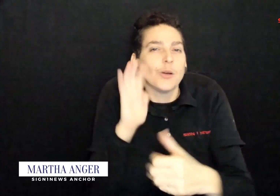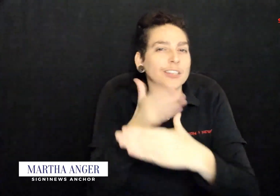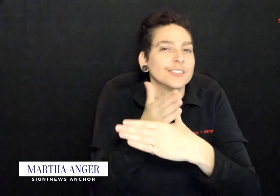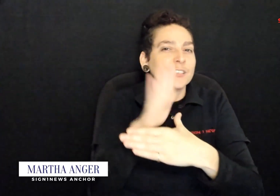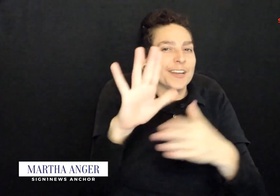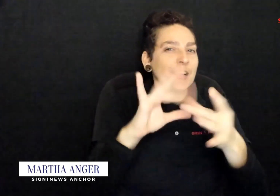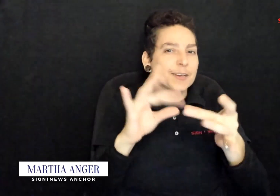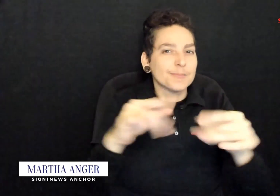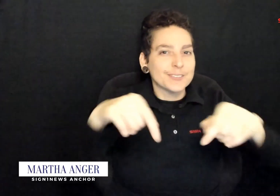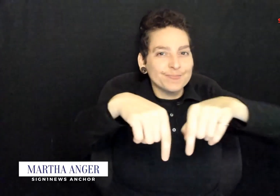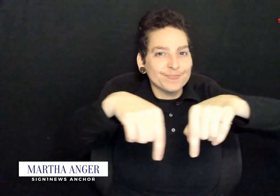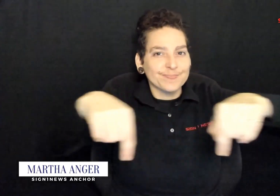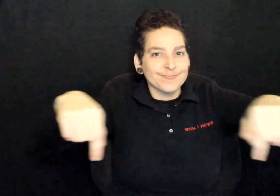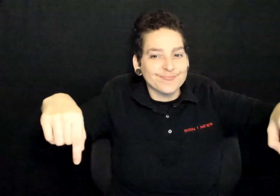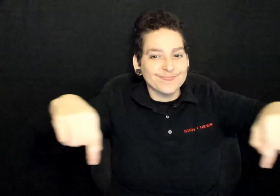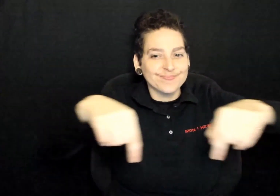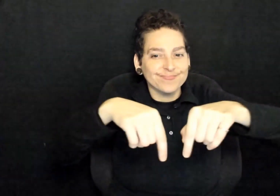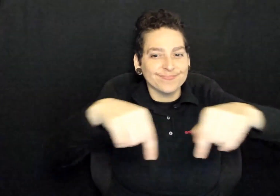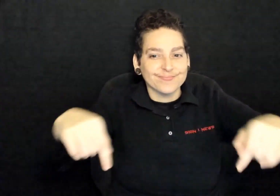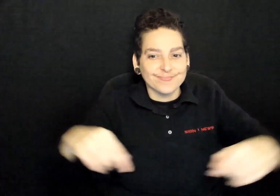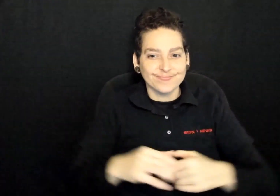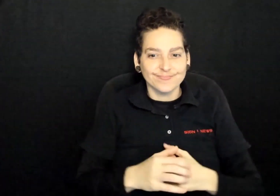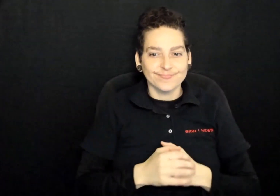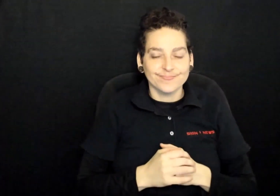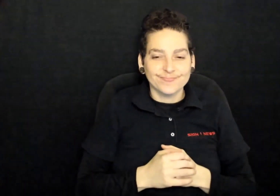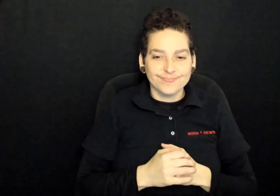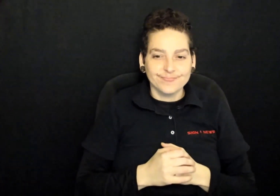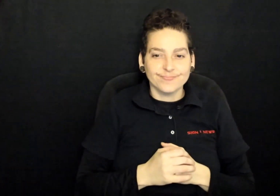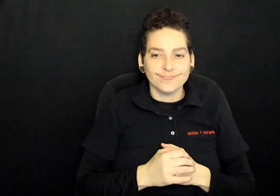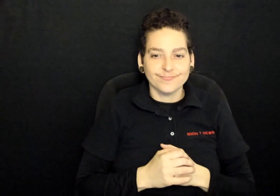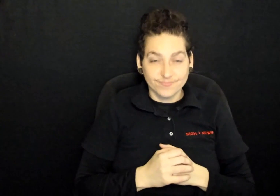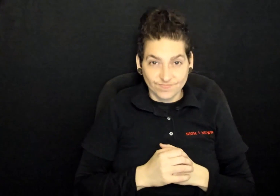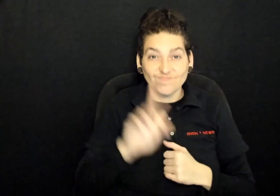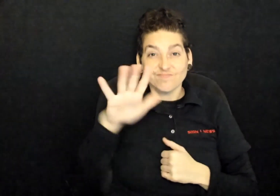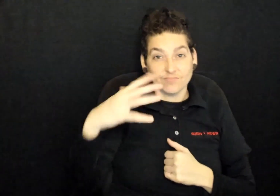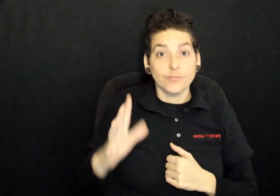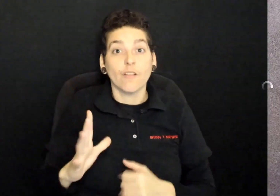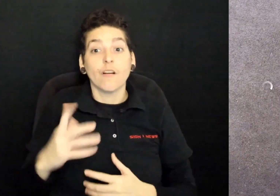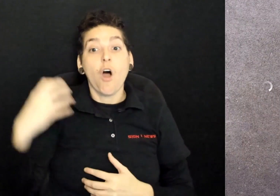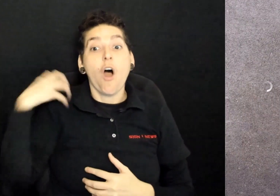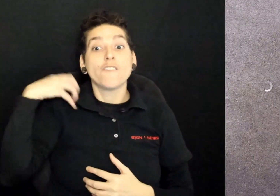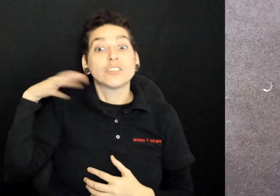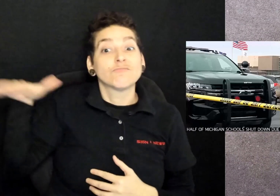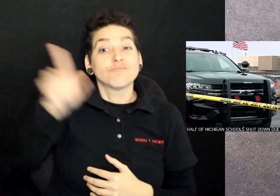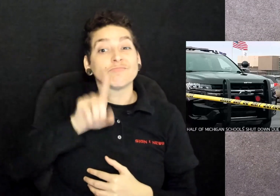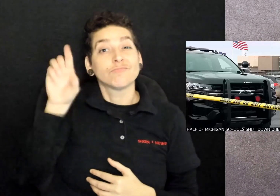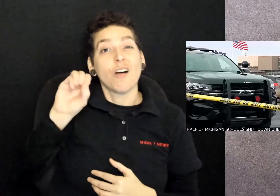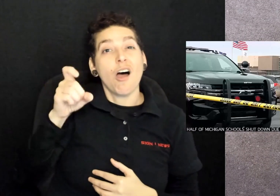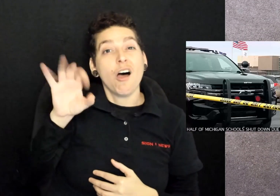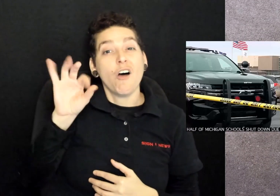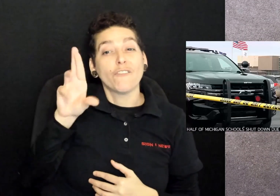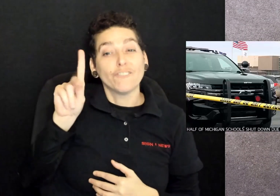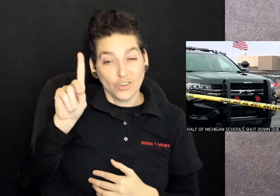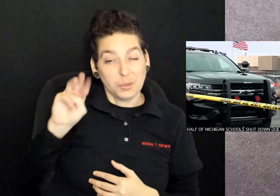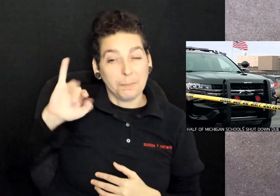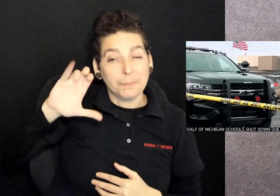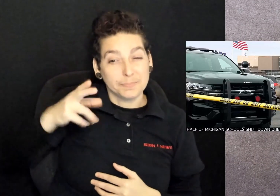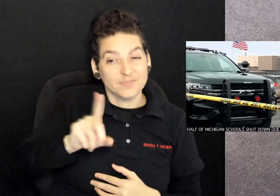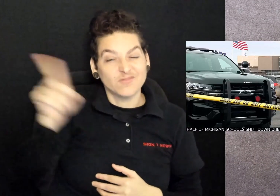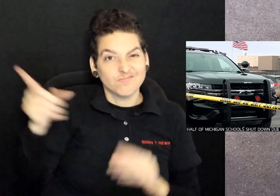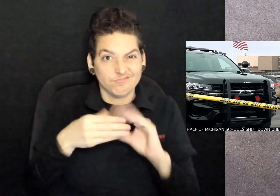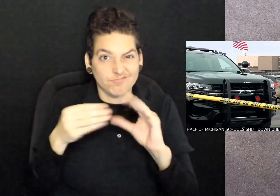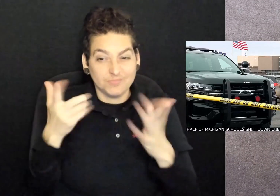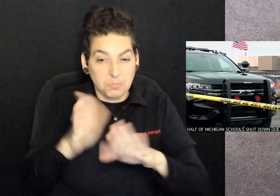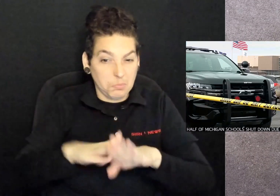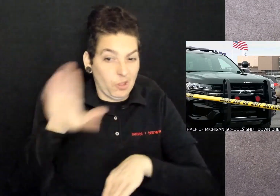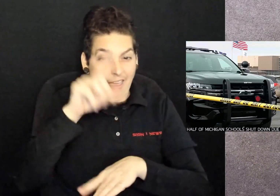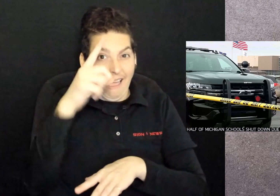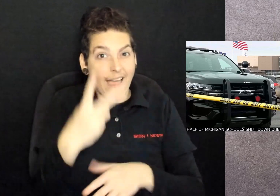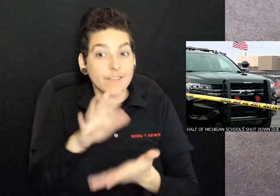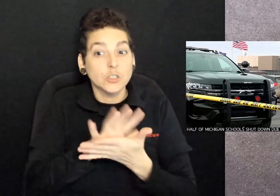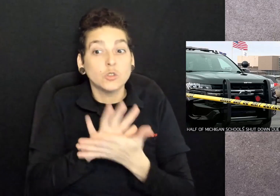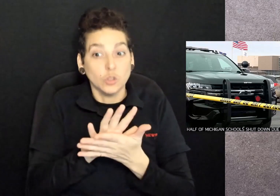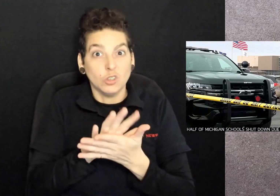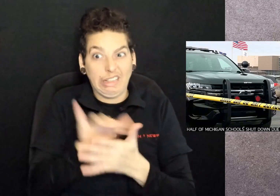we may add it at the bottom of the screen officials in Oxford Michigan say more than